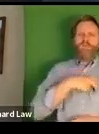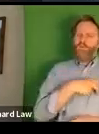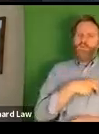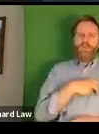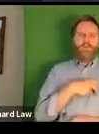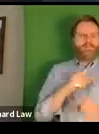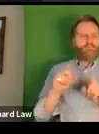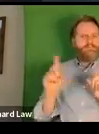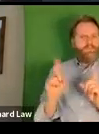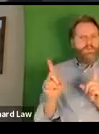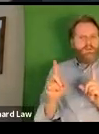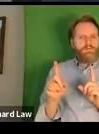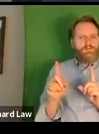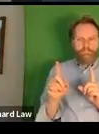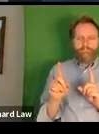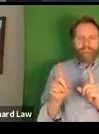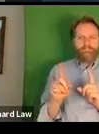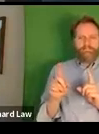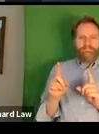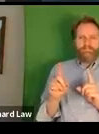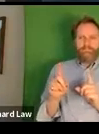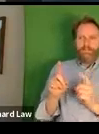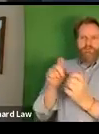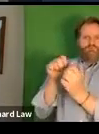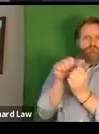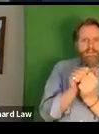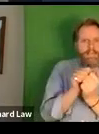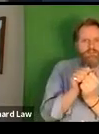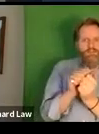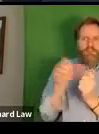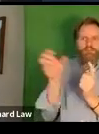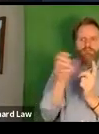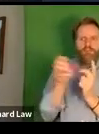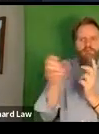recruitment allowance from staff thereby awarding those currently receiving a